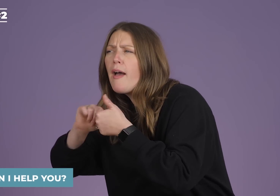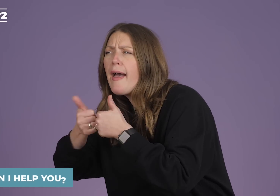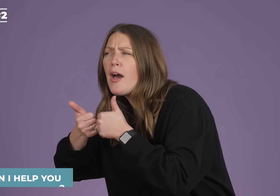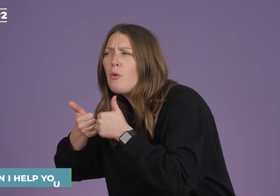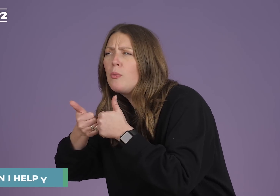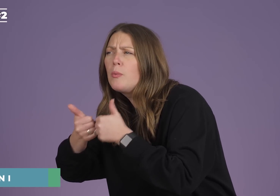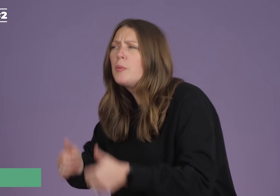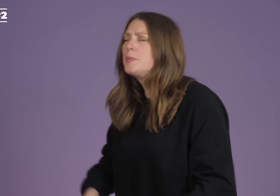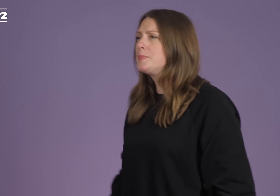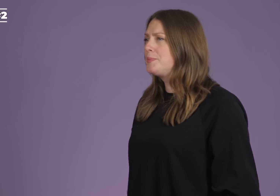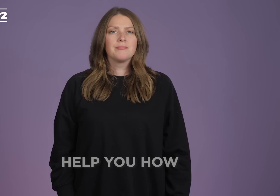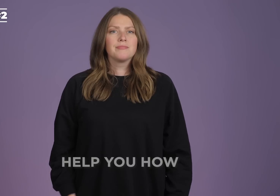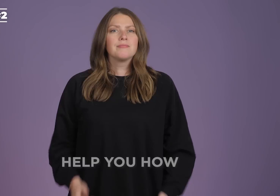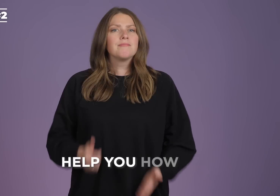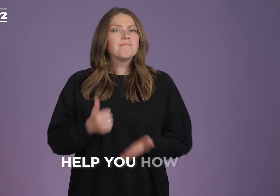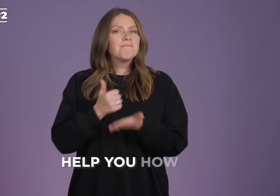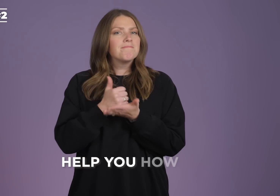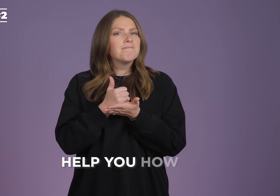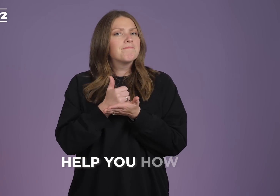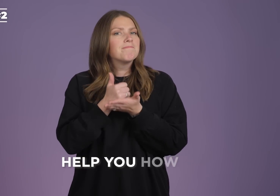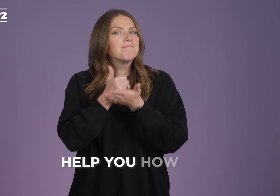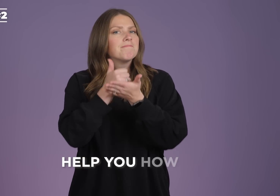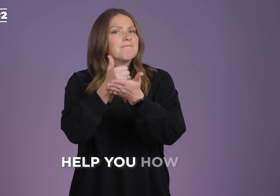Help!